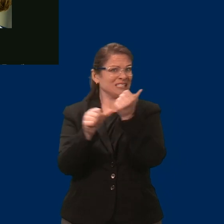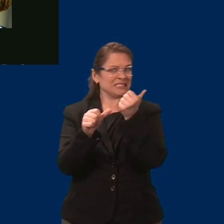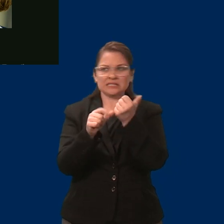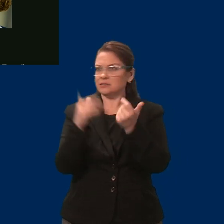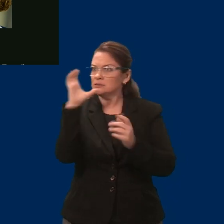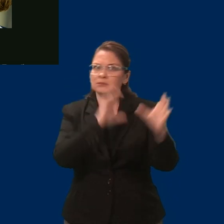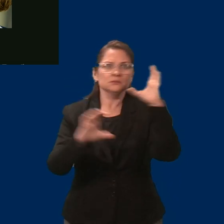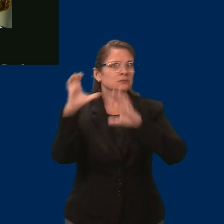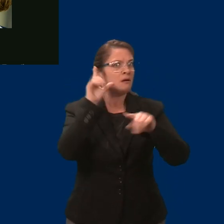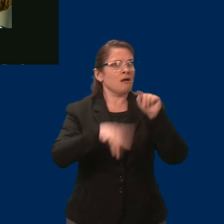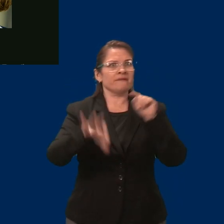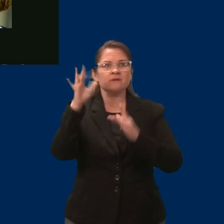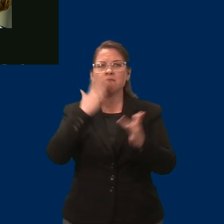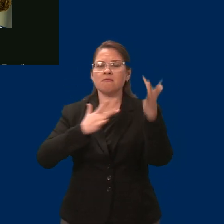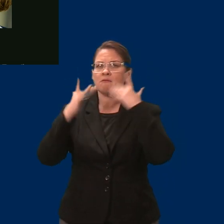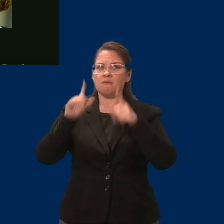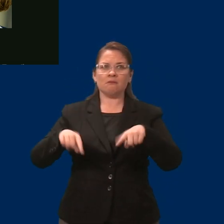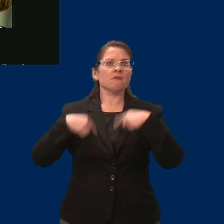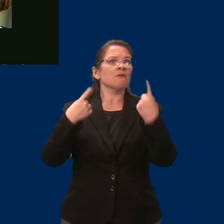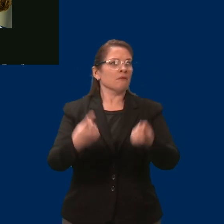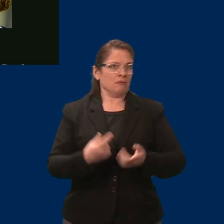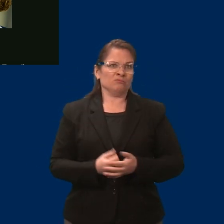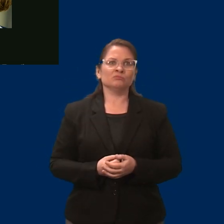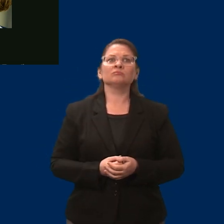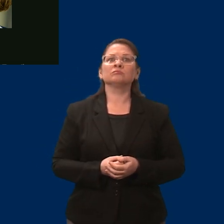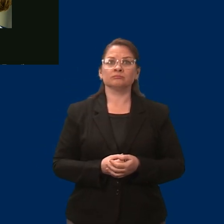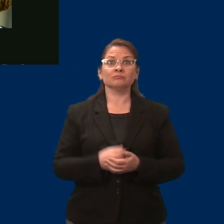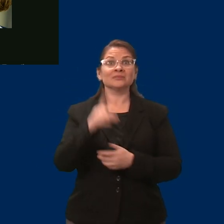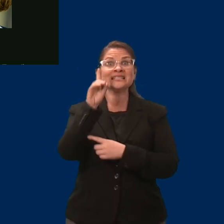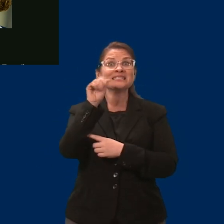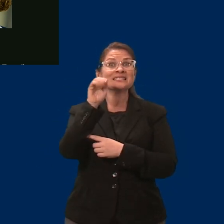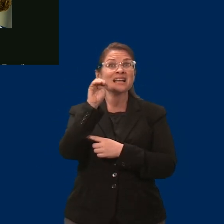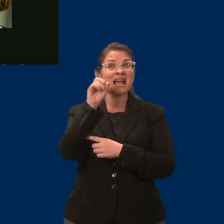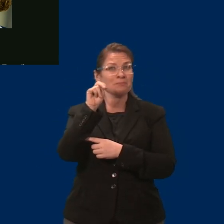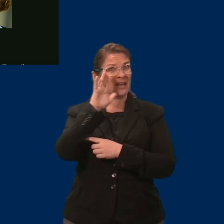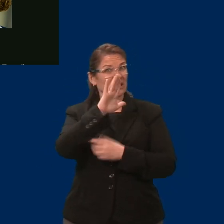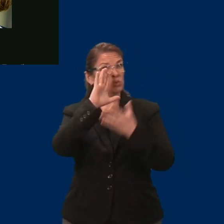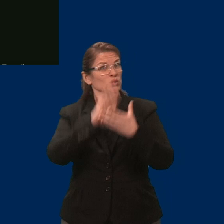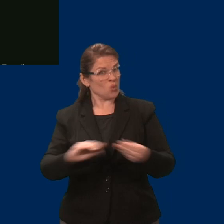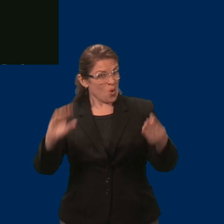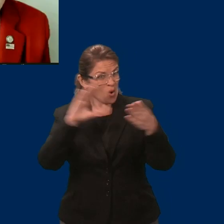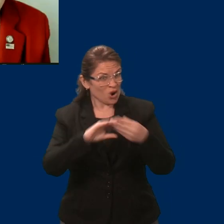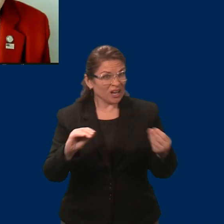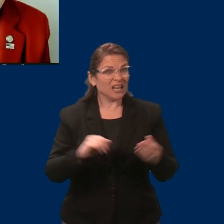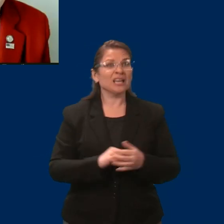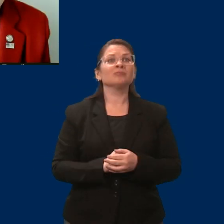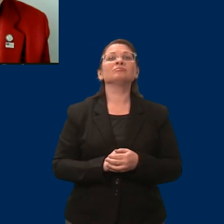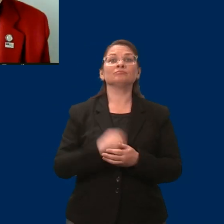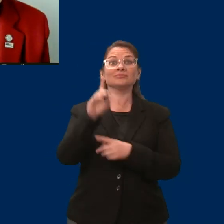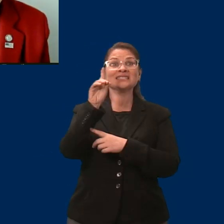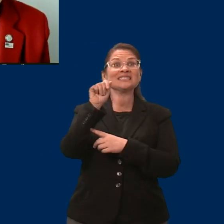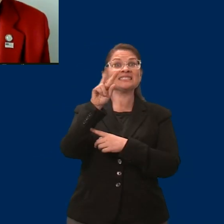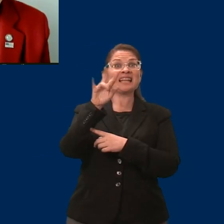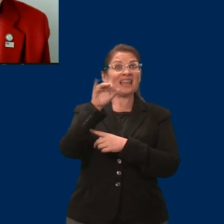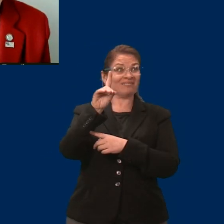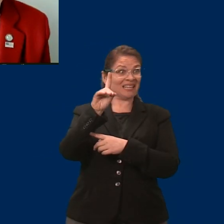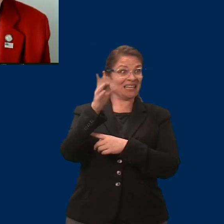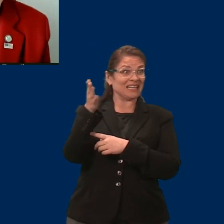on Damon's story, with David Dively, Senator Carla Nelson, and myself. I am a social work professional who manages county waiver